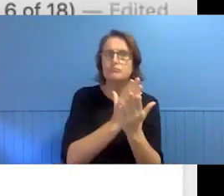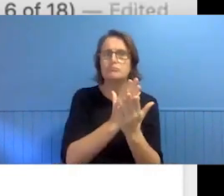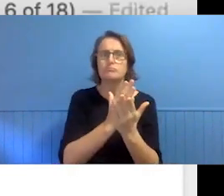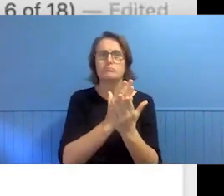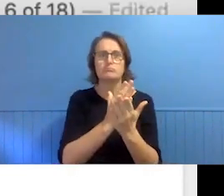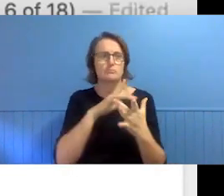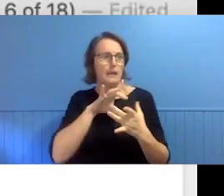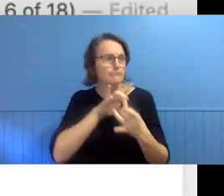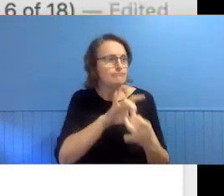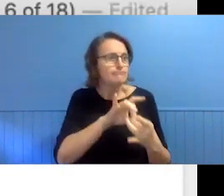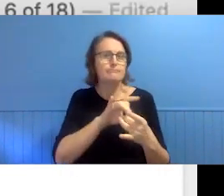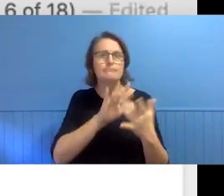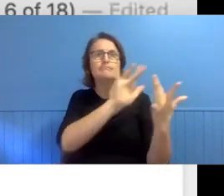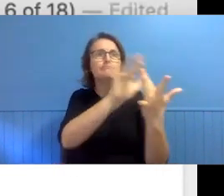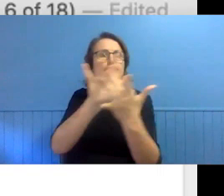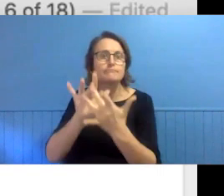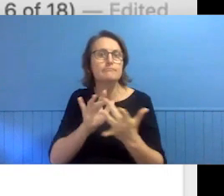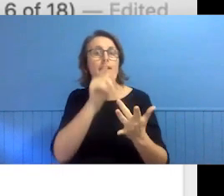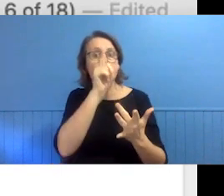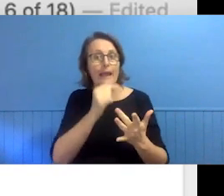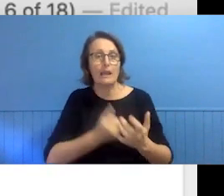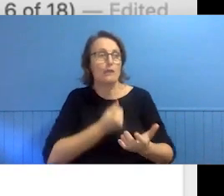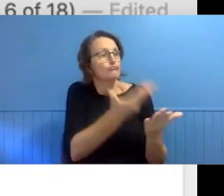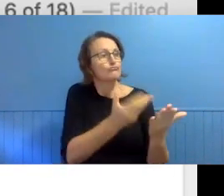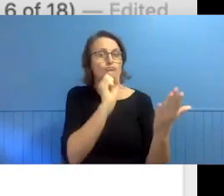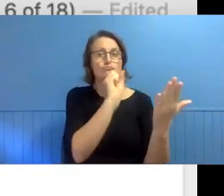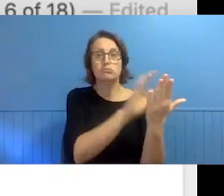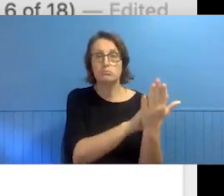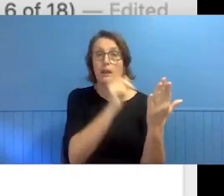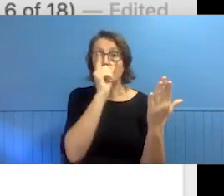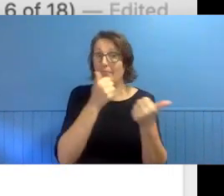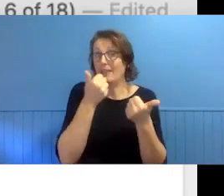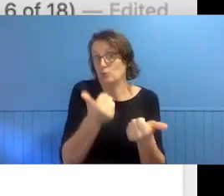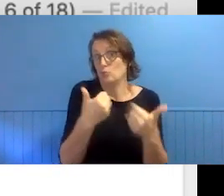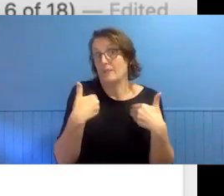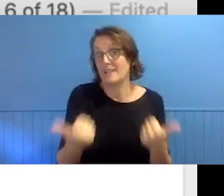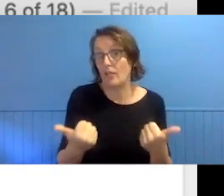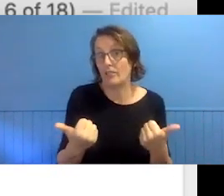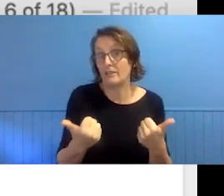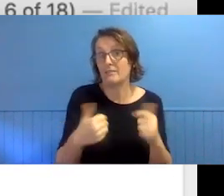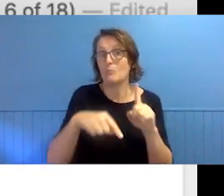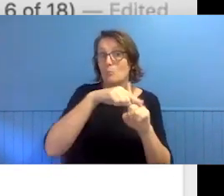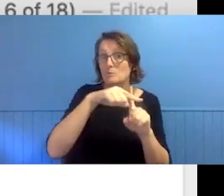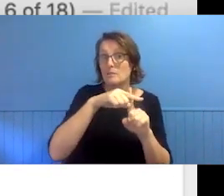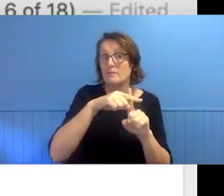different ways which can be really healthy. It can be a negative where